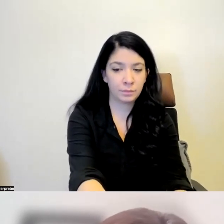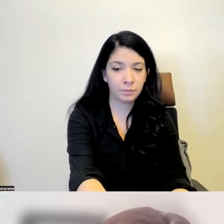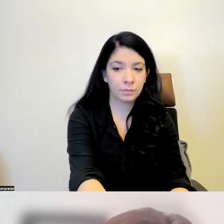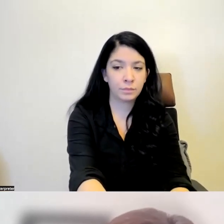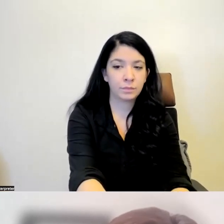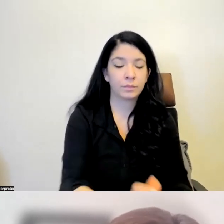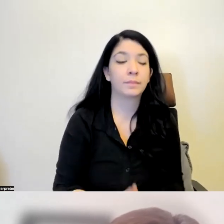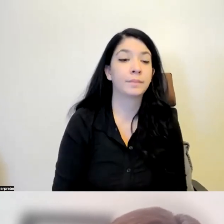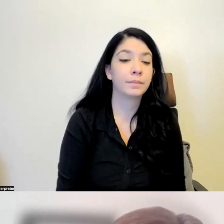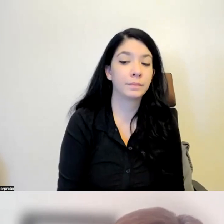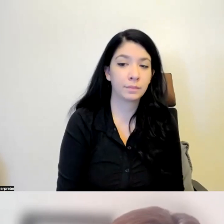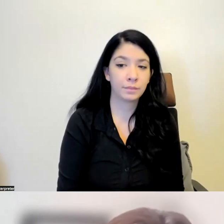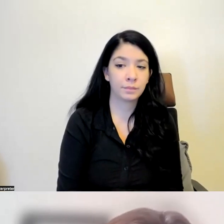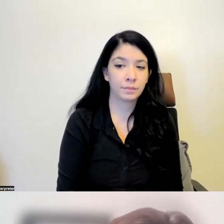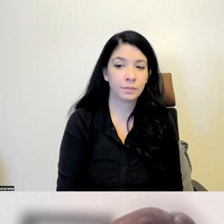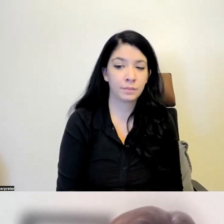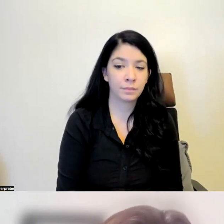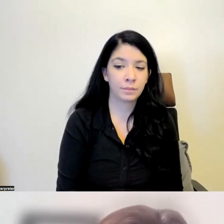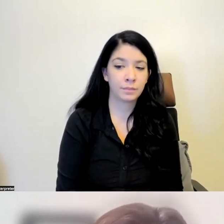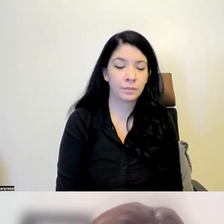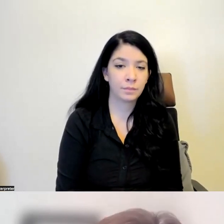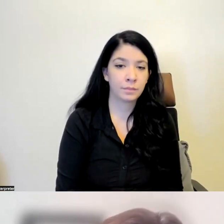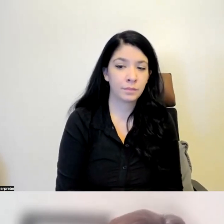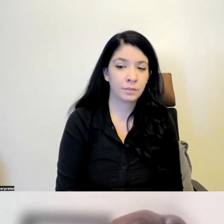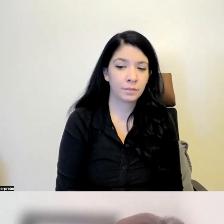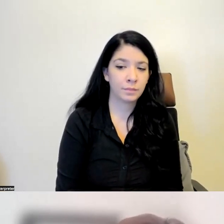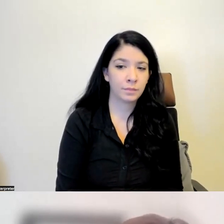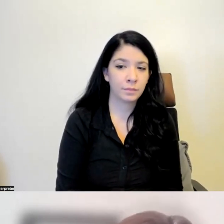you know, they want to make their ADA, their accommodation request in writing, but they